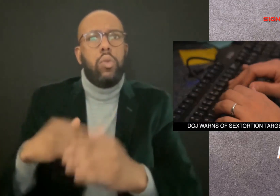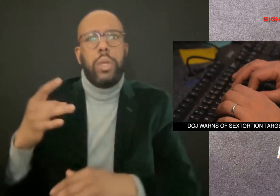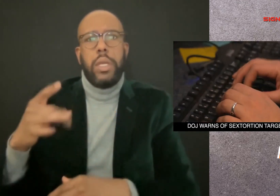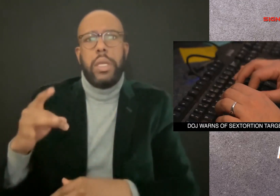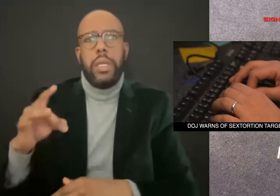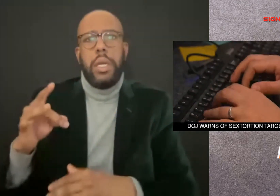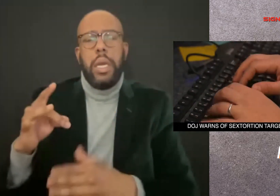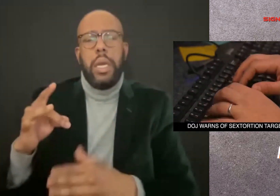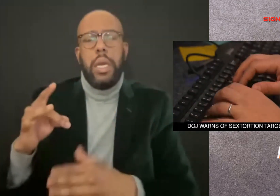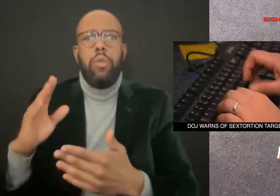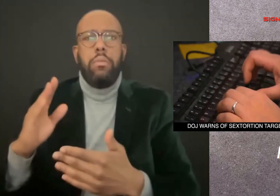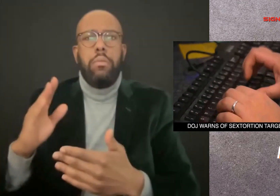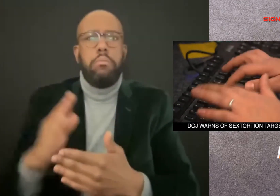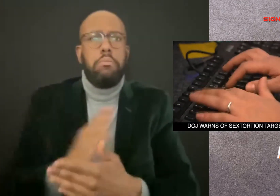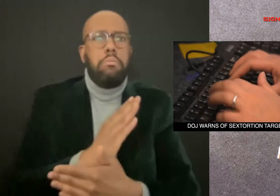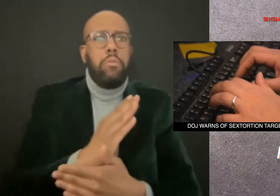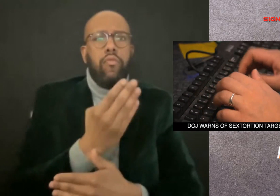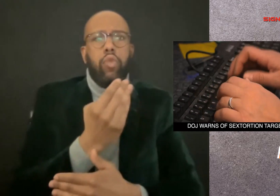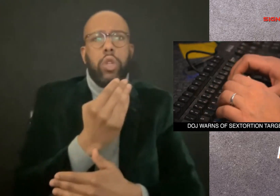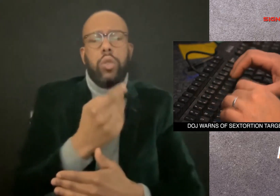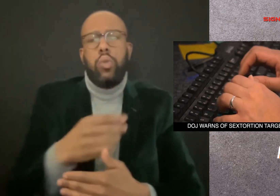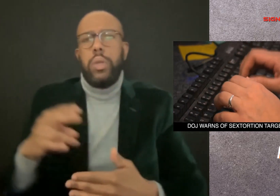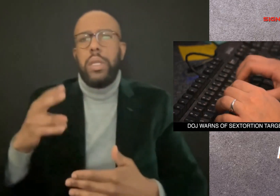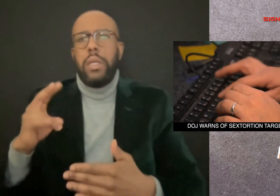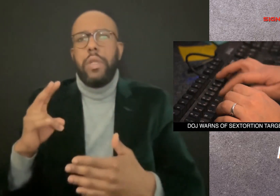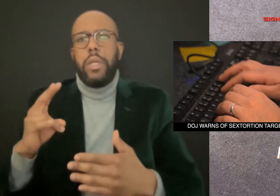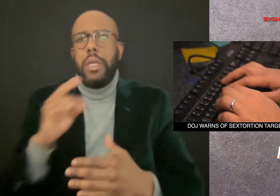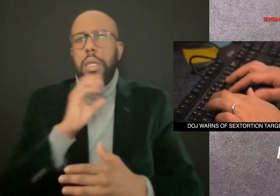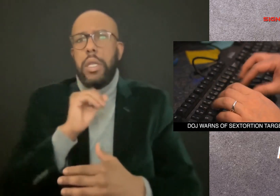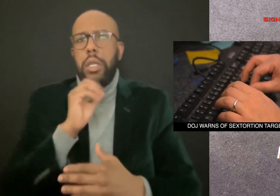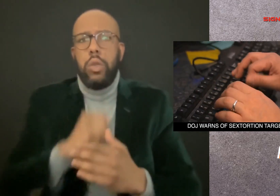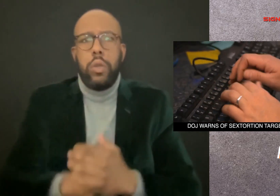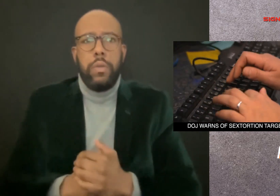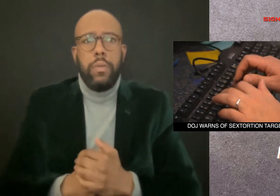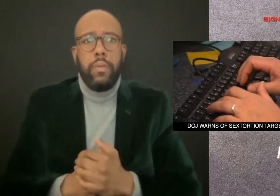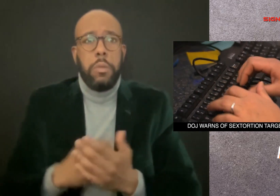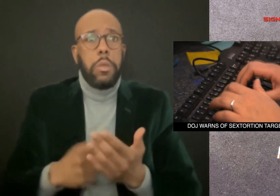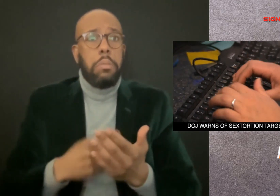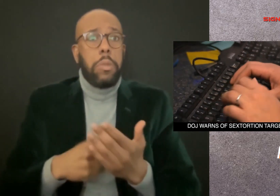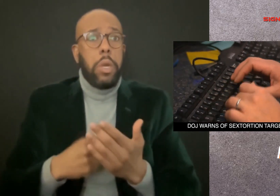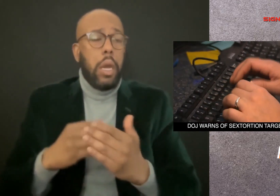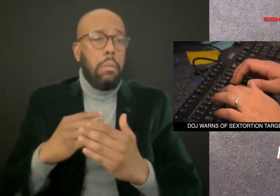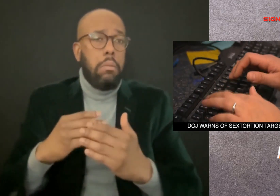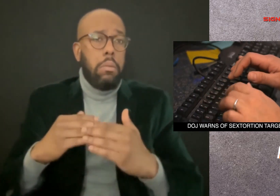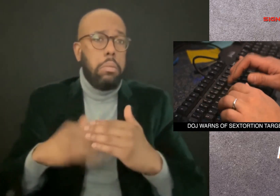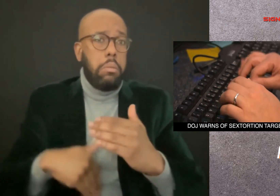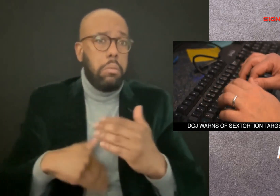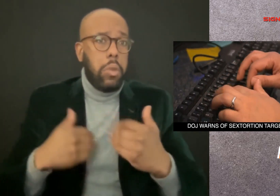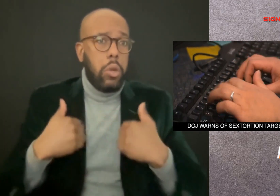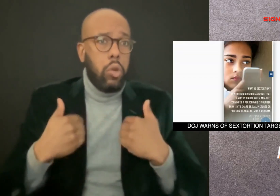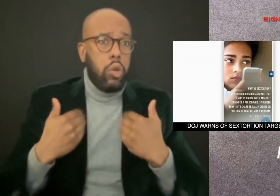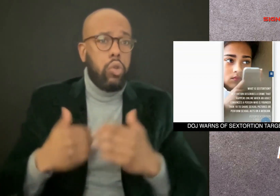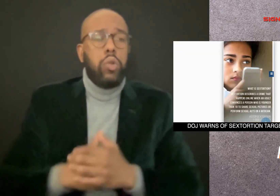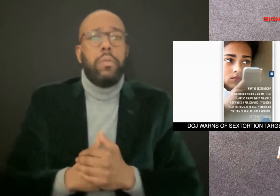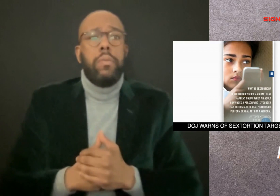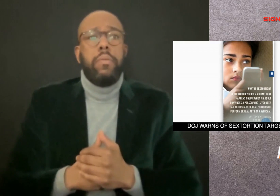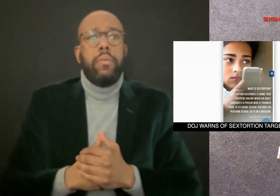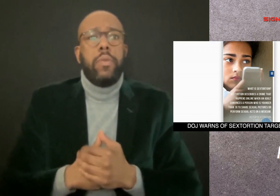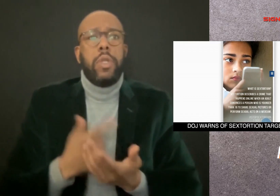media to start communicating with a targeted minor primarily boys ages 14 to 17 but sometimes